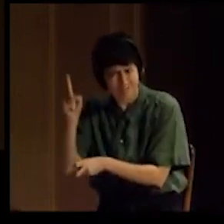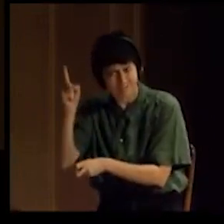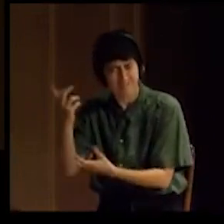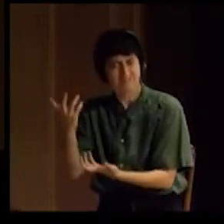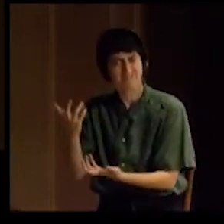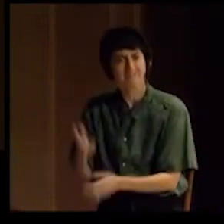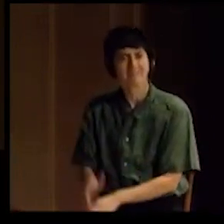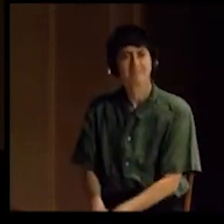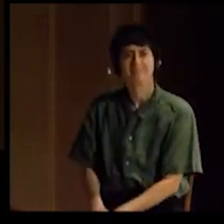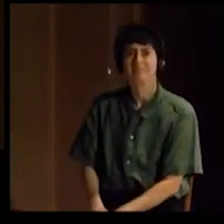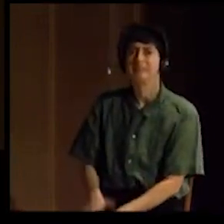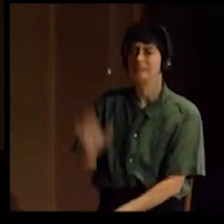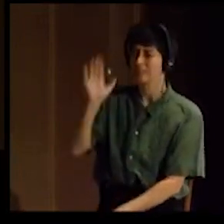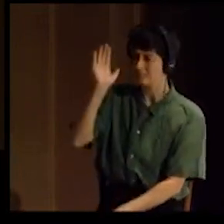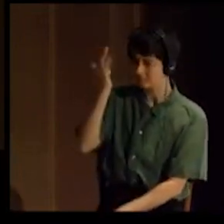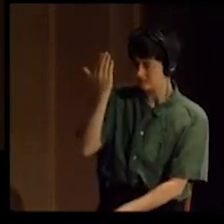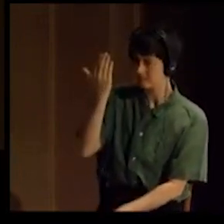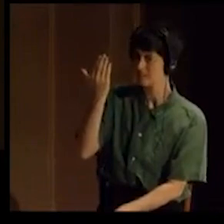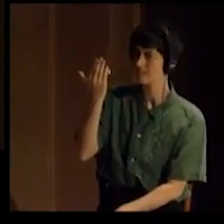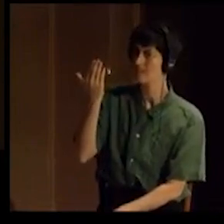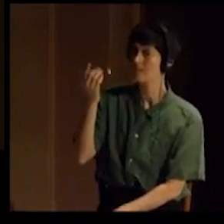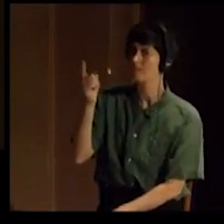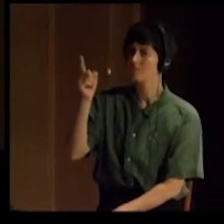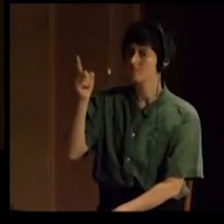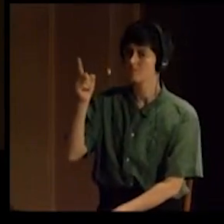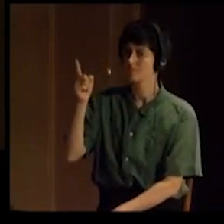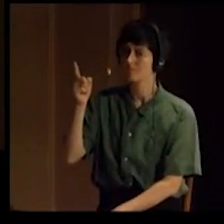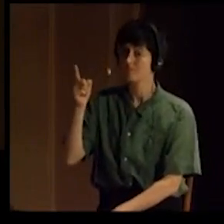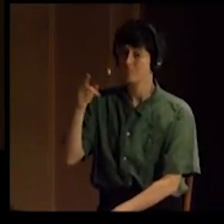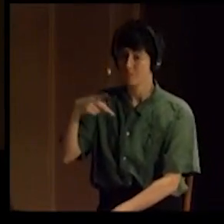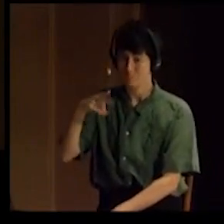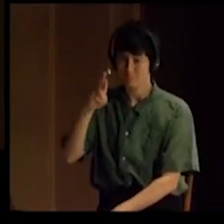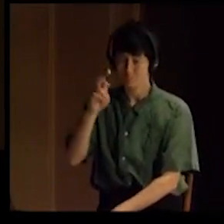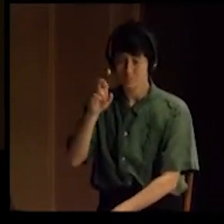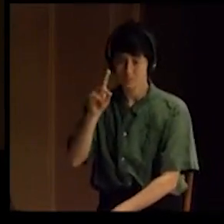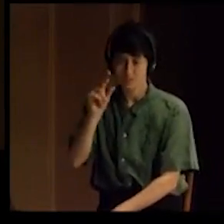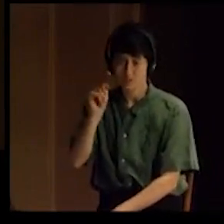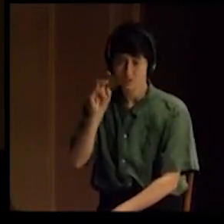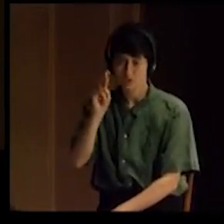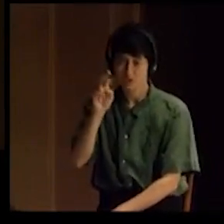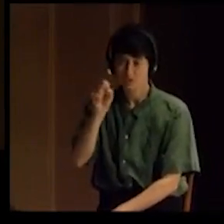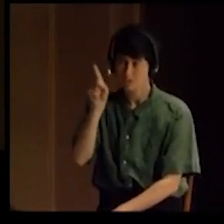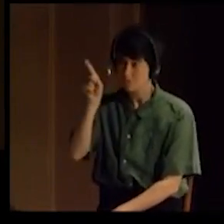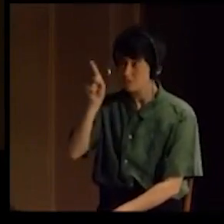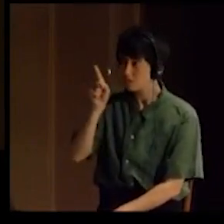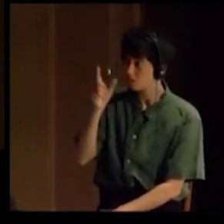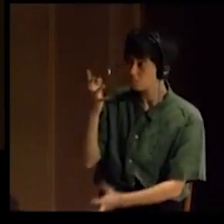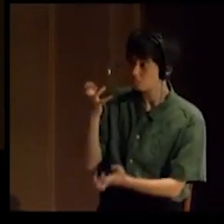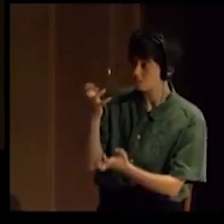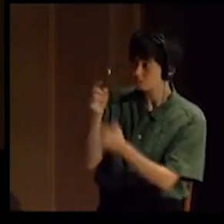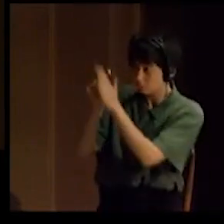and fewer predators at high elevations. And so some birds have evolved the physiology